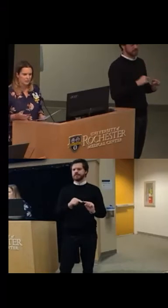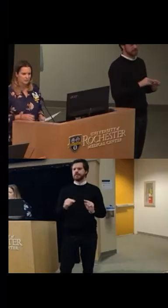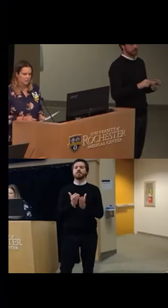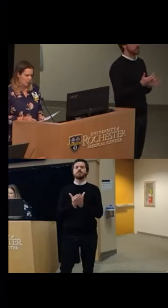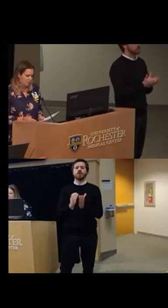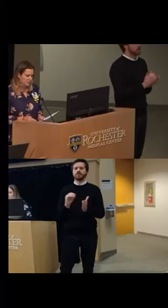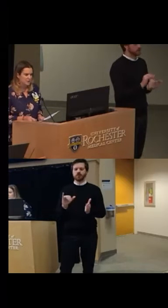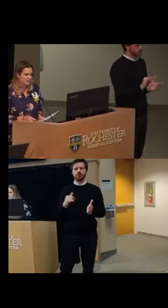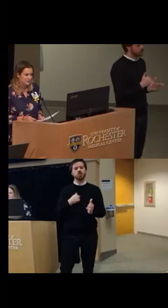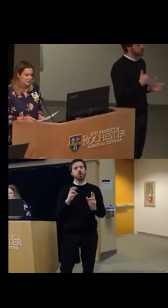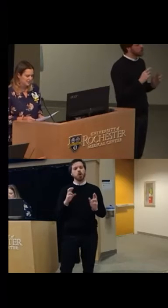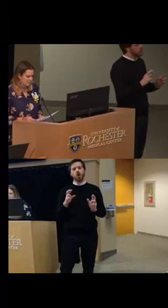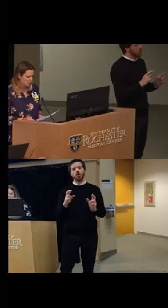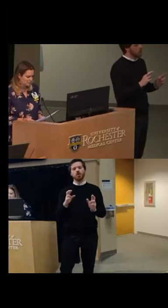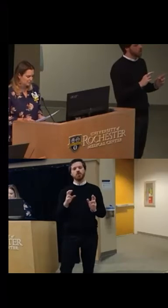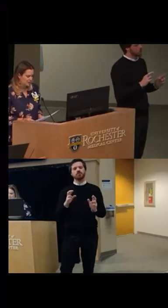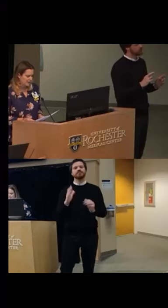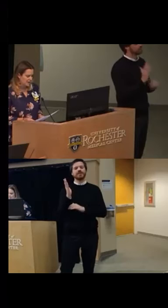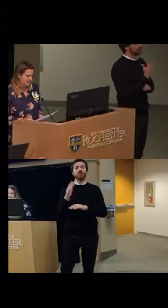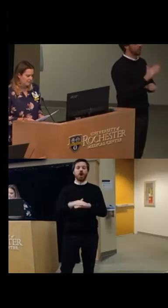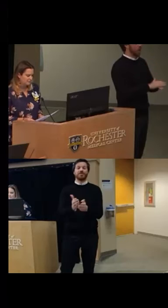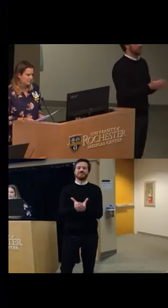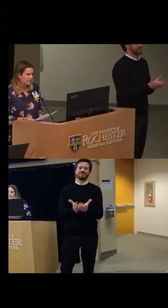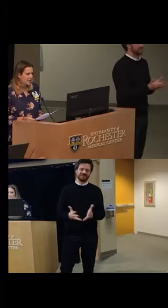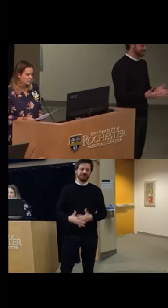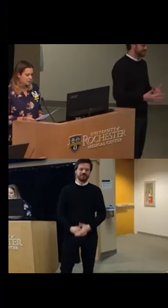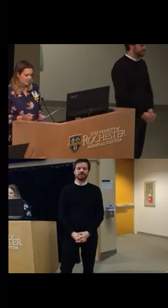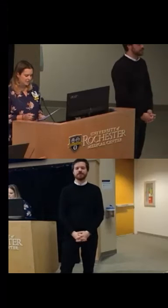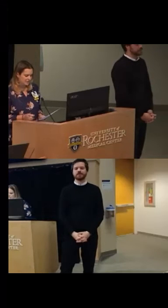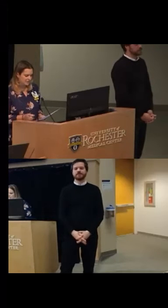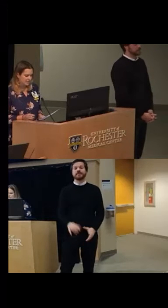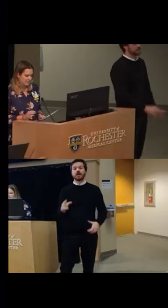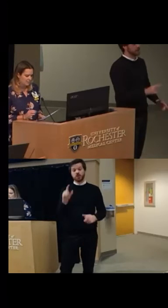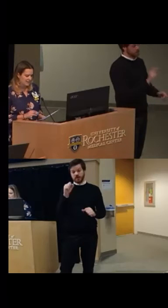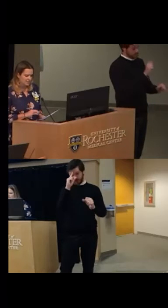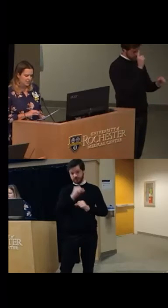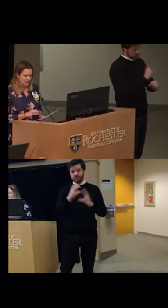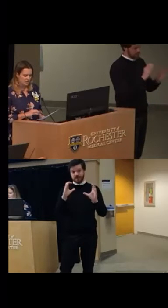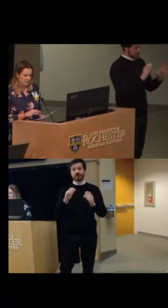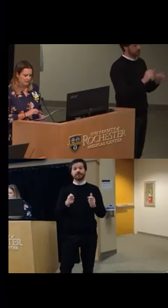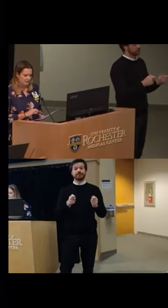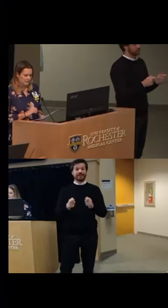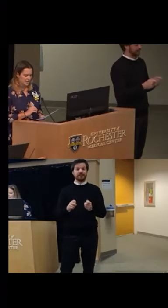was fun we were hoping to do presentations on a boat um as you can imagine um managing contracts